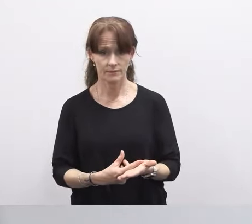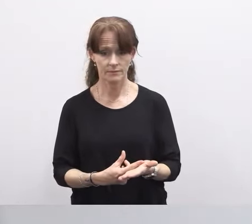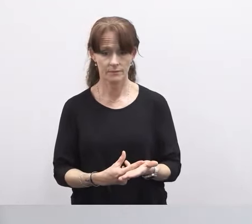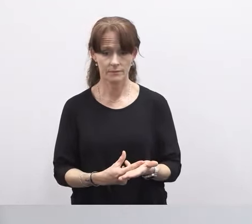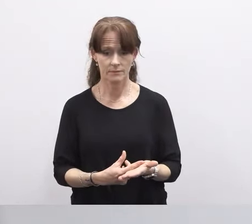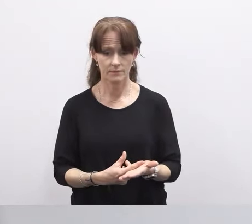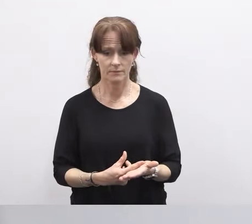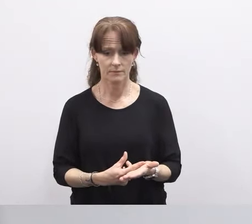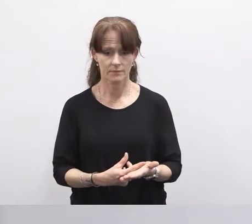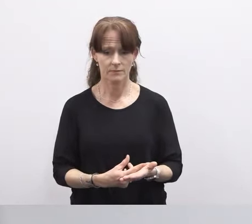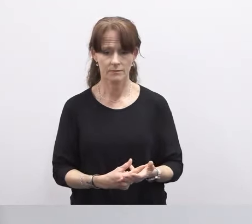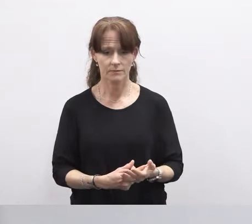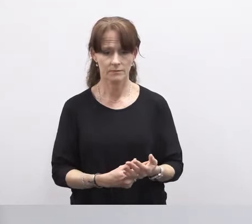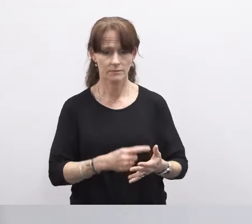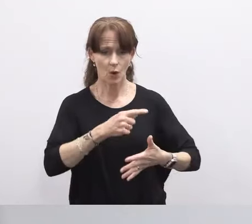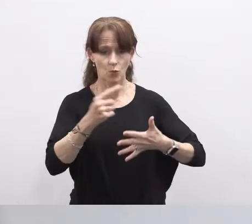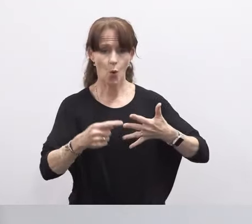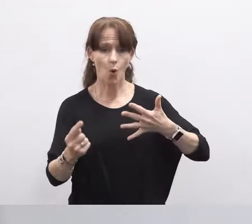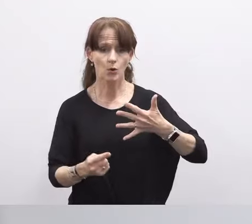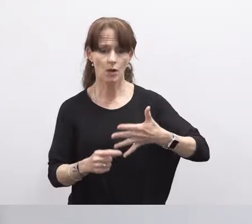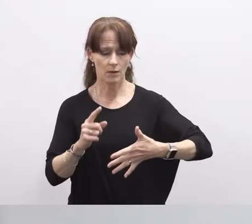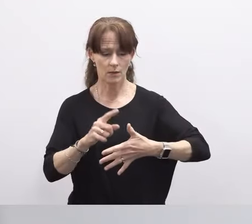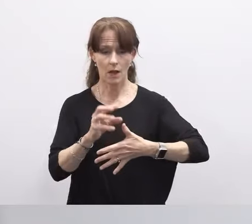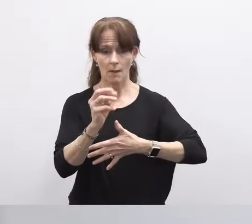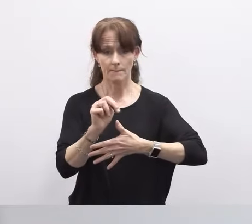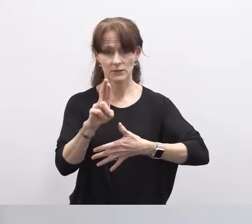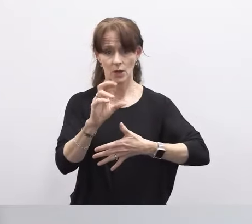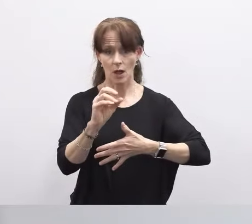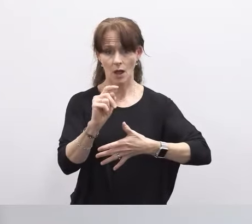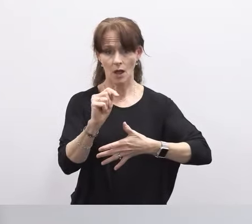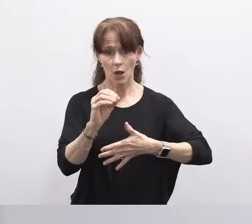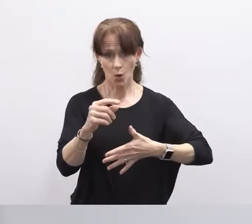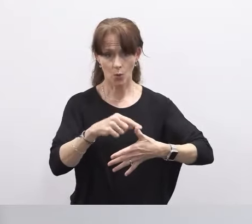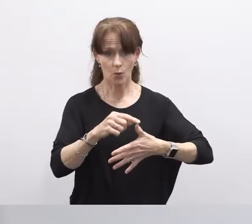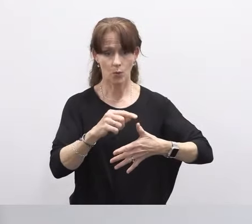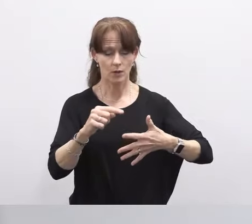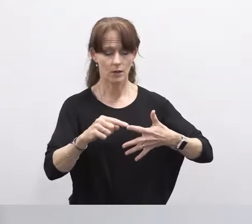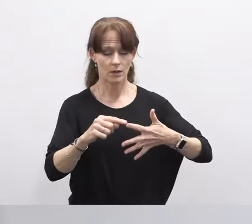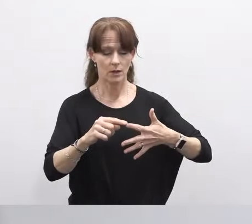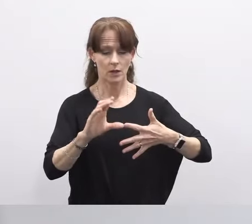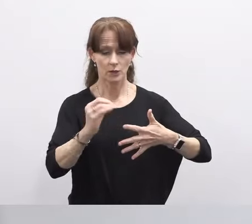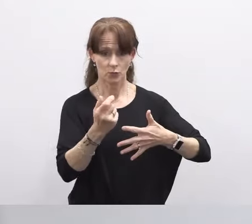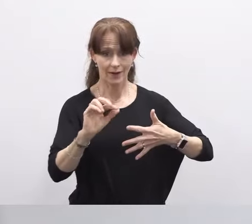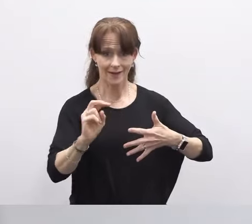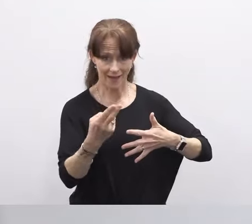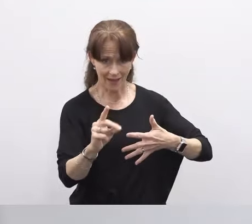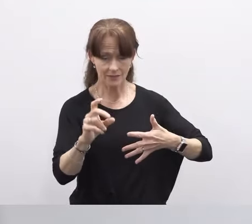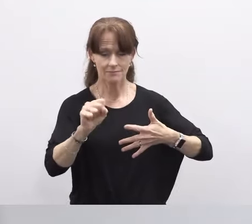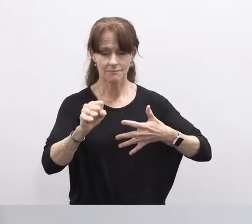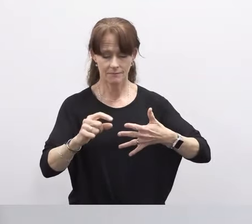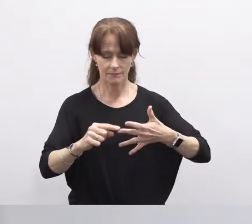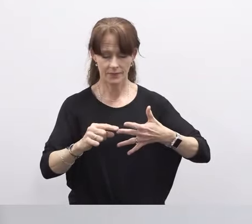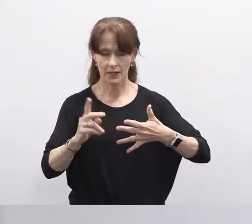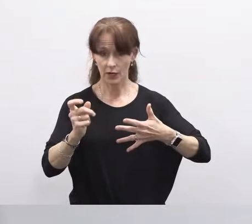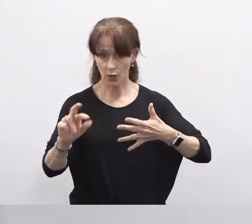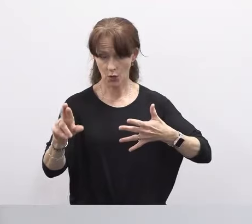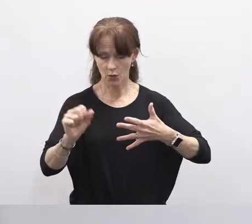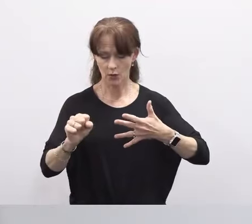I will take our roll call. Mr. Otto, how do you vote? Aye. Ms. Craighead. - Aye, Ms. Kerr. - Aye, Mr. Miller. - Aye.